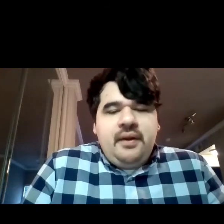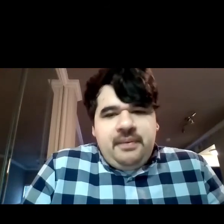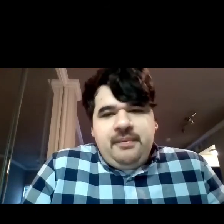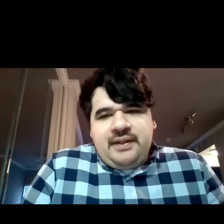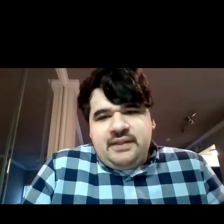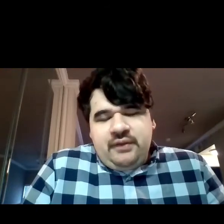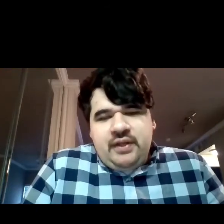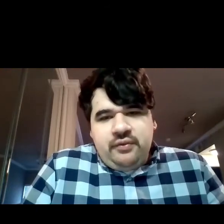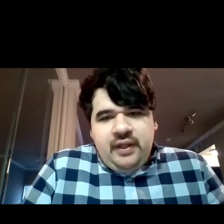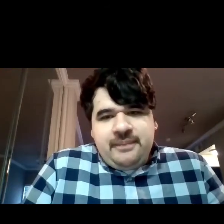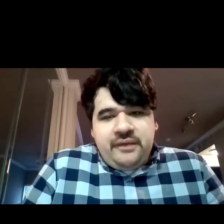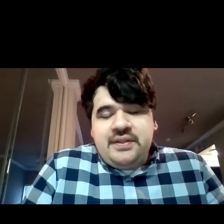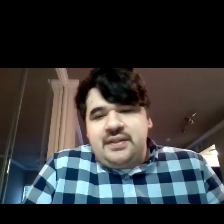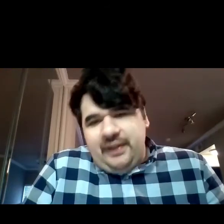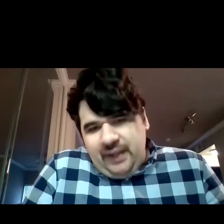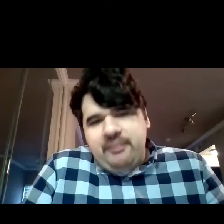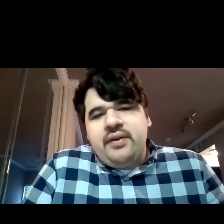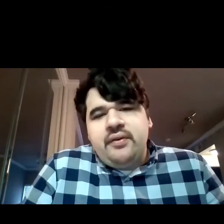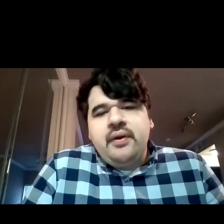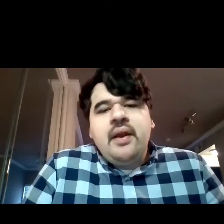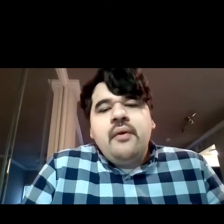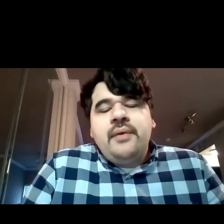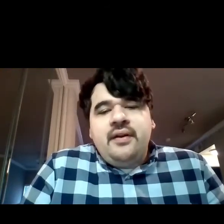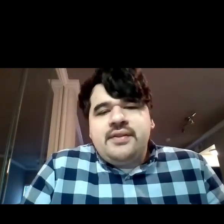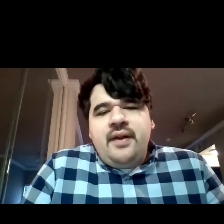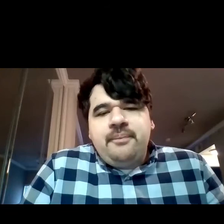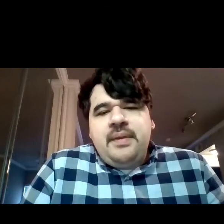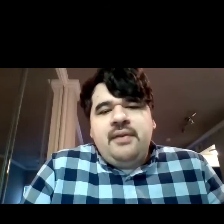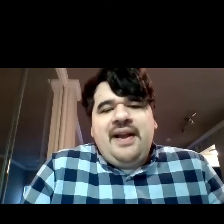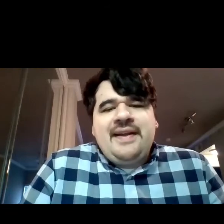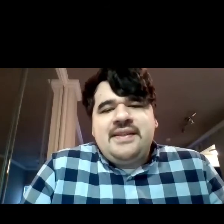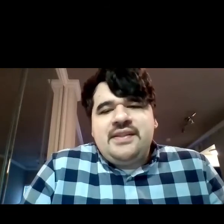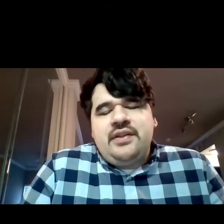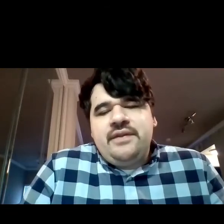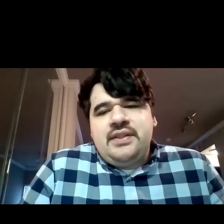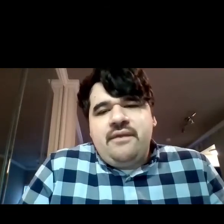We can help people access vocational rehab services like CAP can do. We can also help people access the services